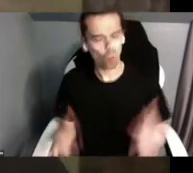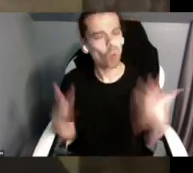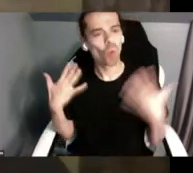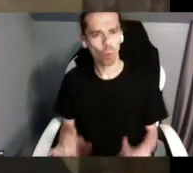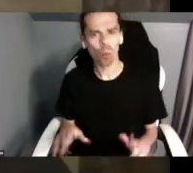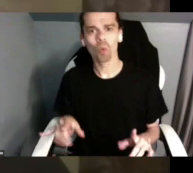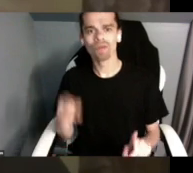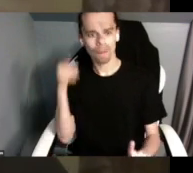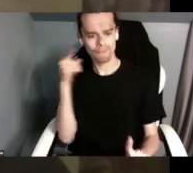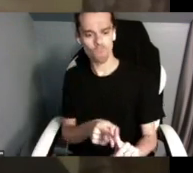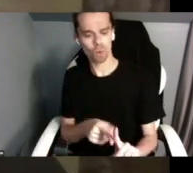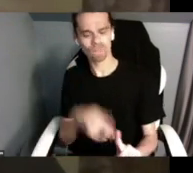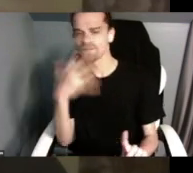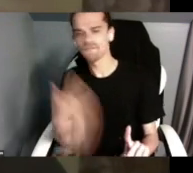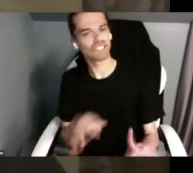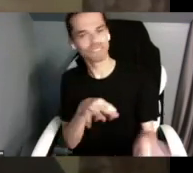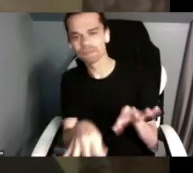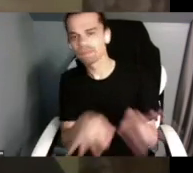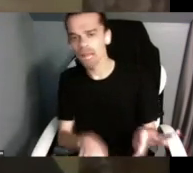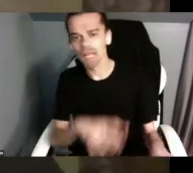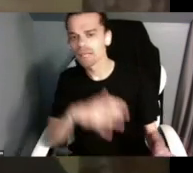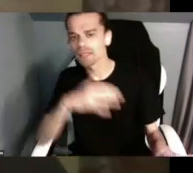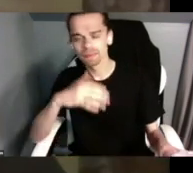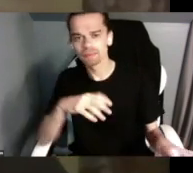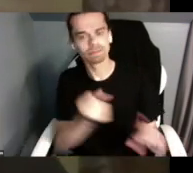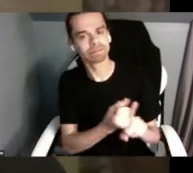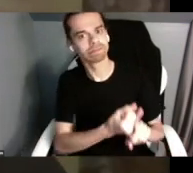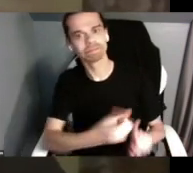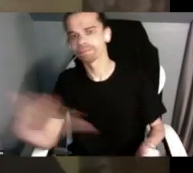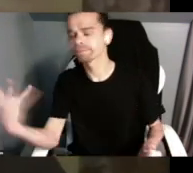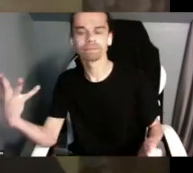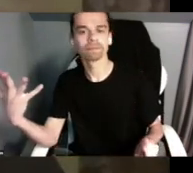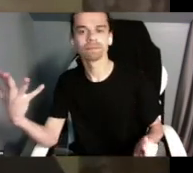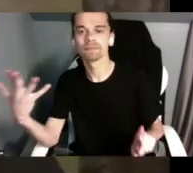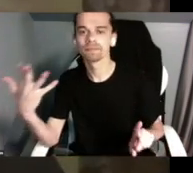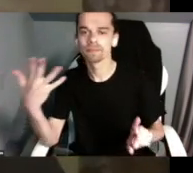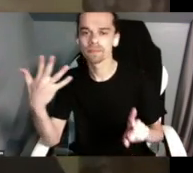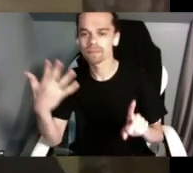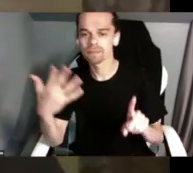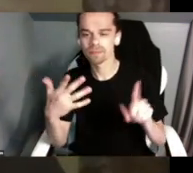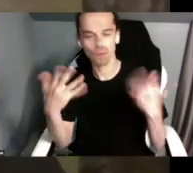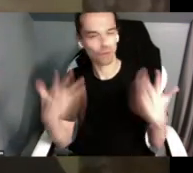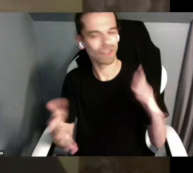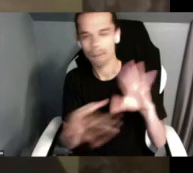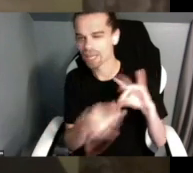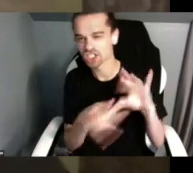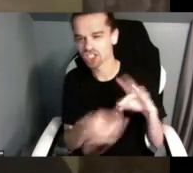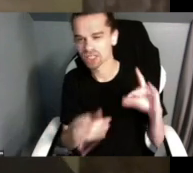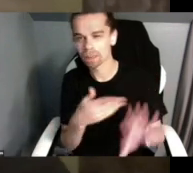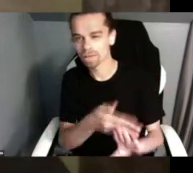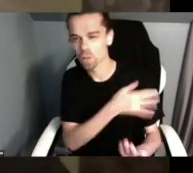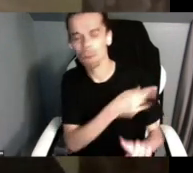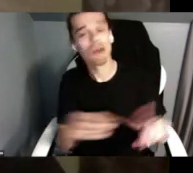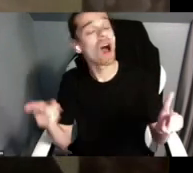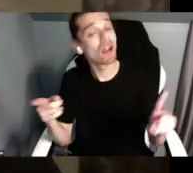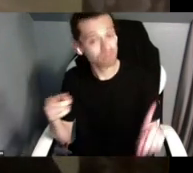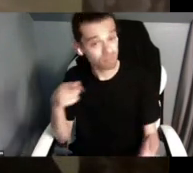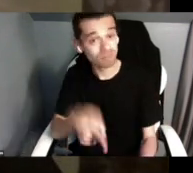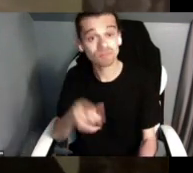You'll hear words already mentioned. But as Janie was just mentioning and